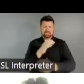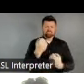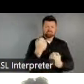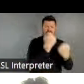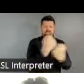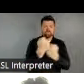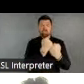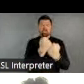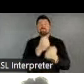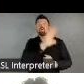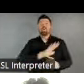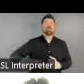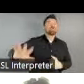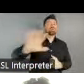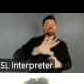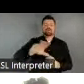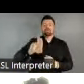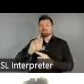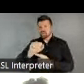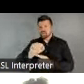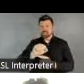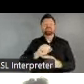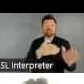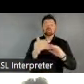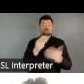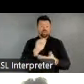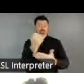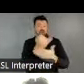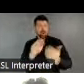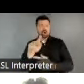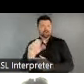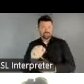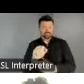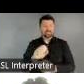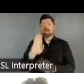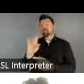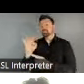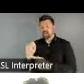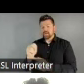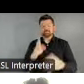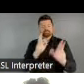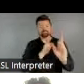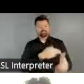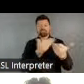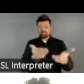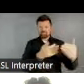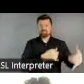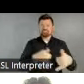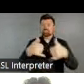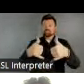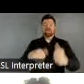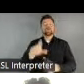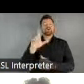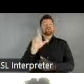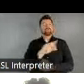country. As President Biden honored the 2022 and 2023 recipients of the National Medal of Arts, he